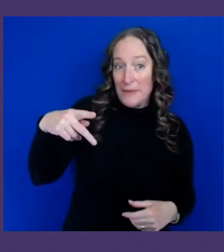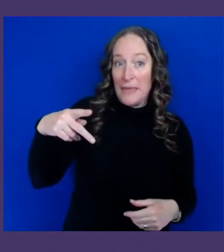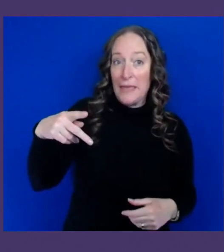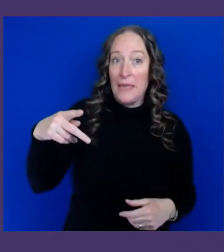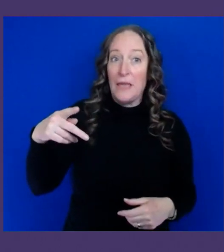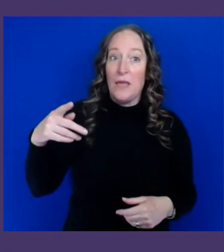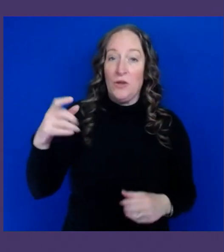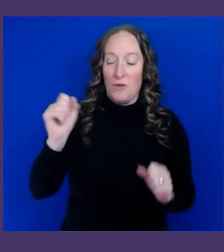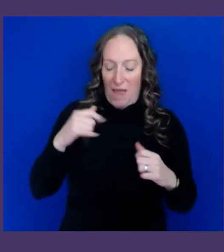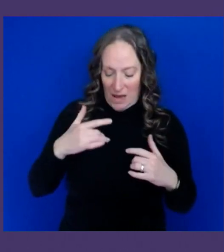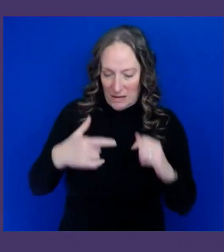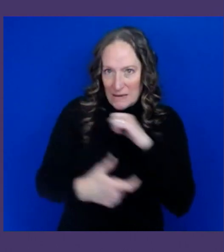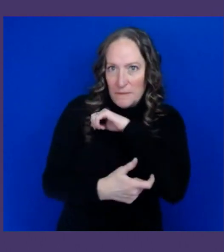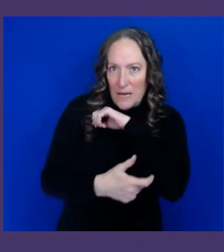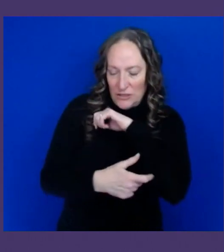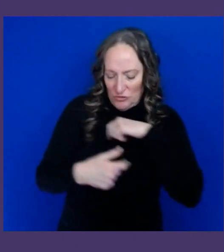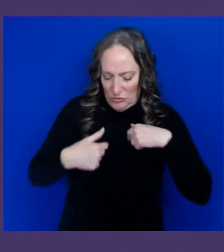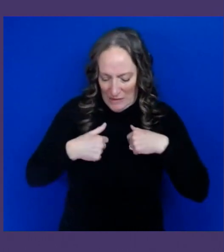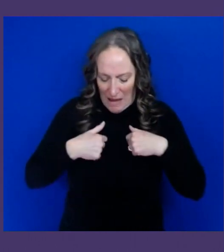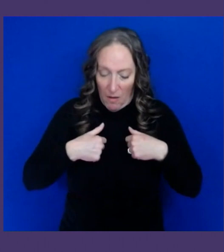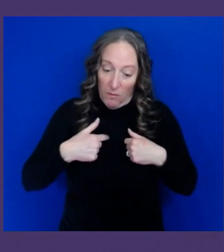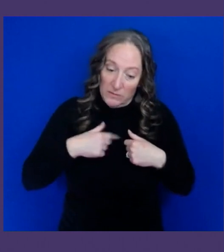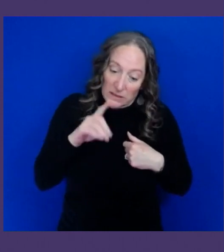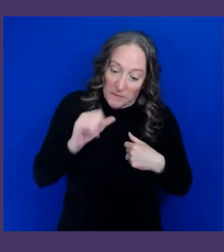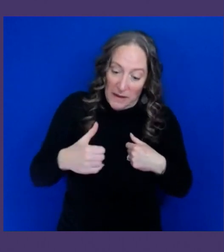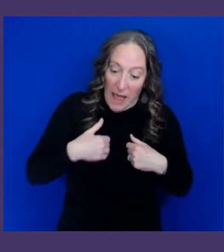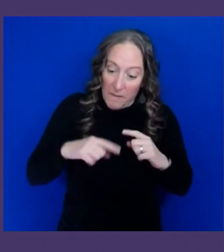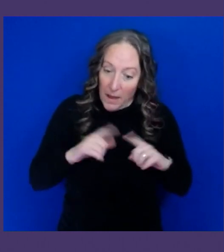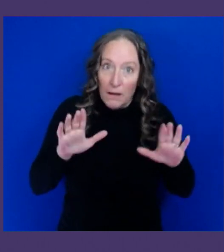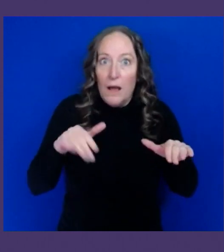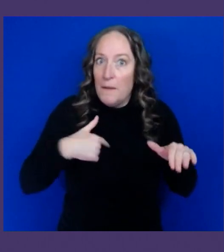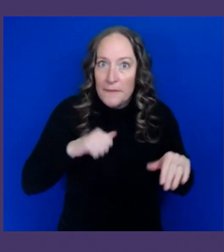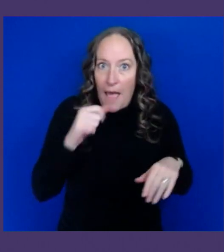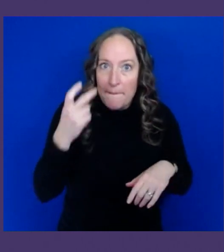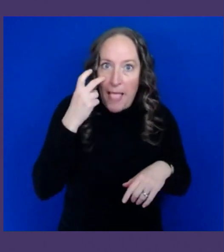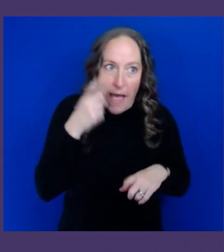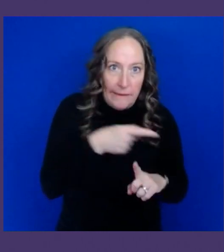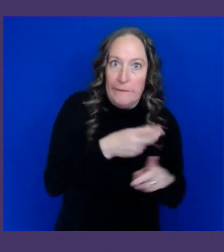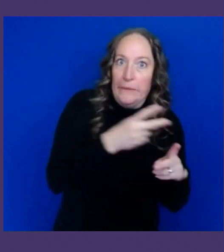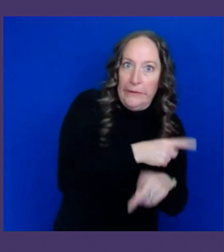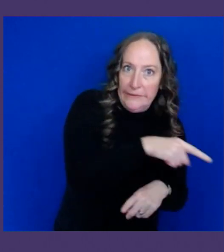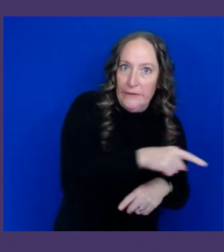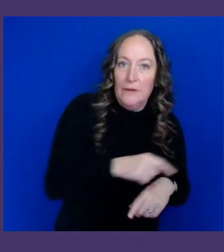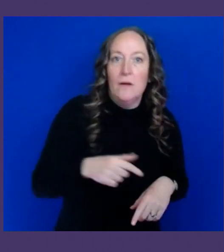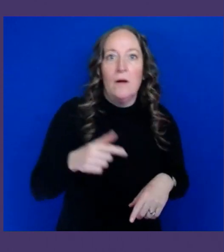I'm not blind." Or, "I do have a disability, but I'm not autistic."